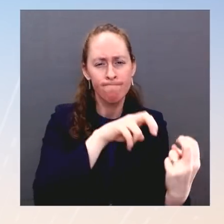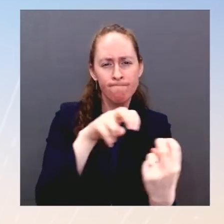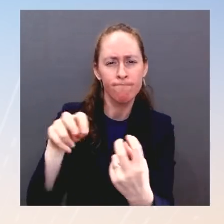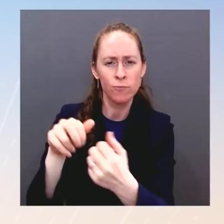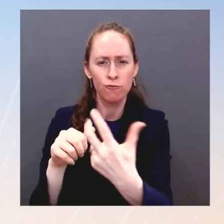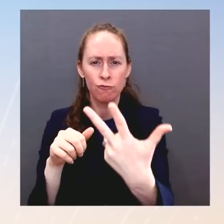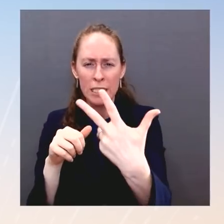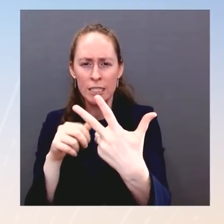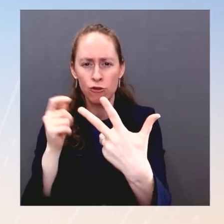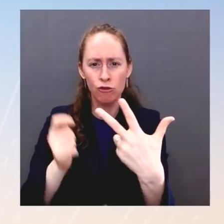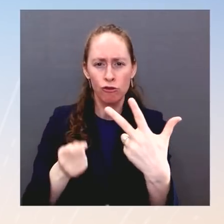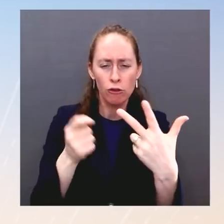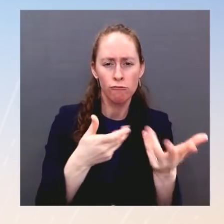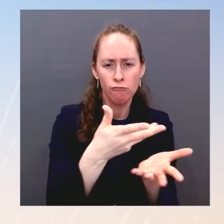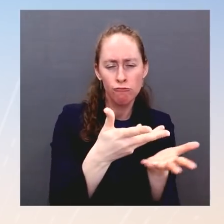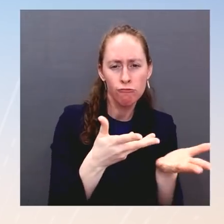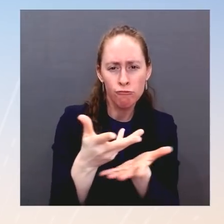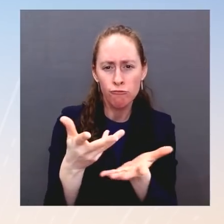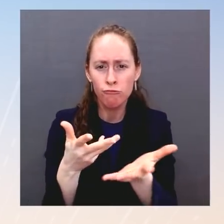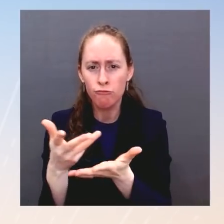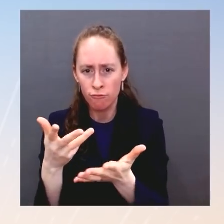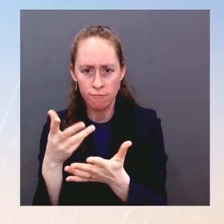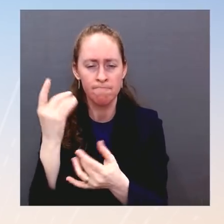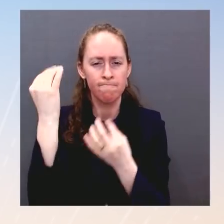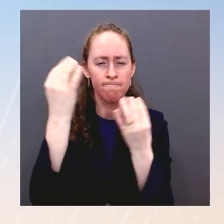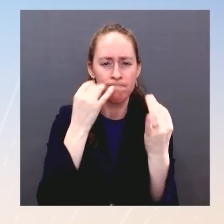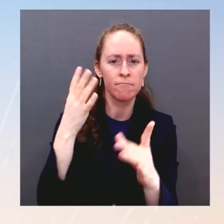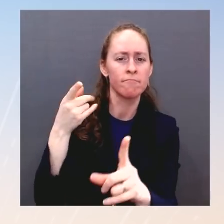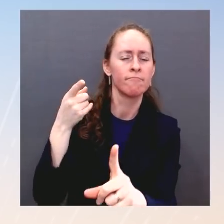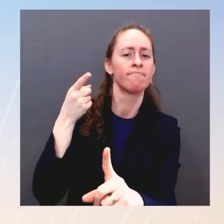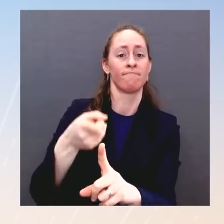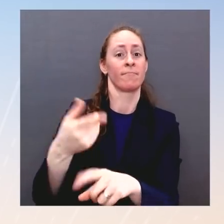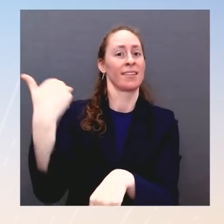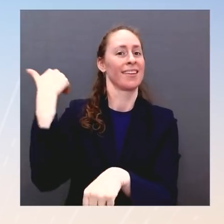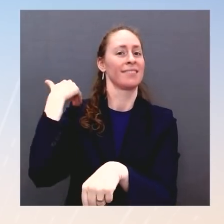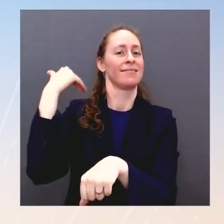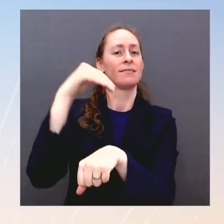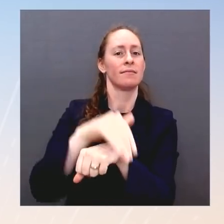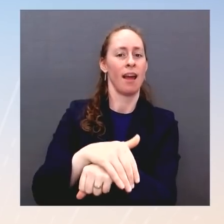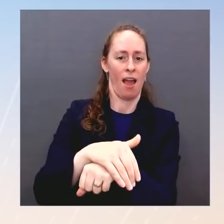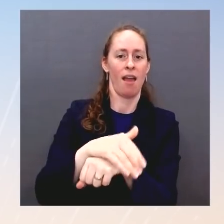I would note it was after the press briefing last evening. The President called Leader Schumer,